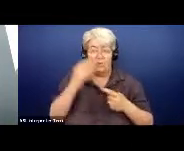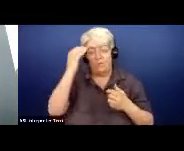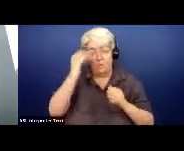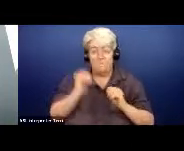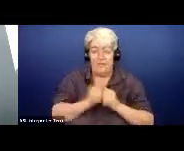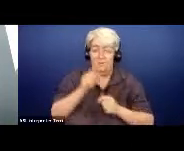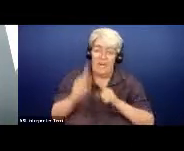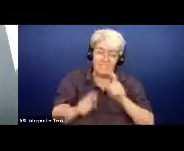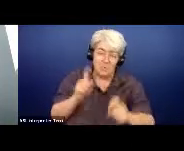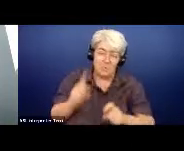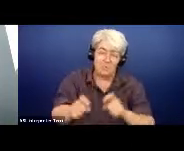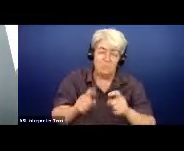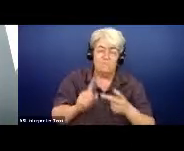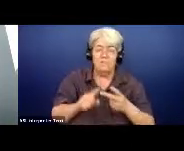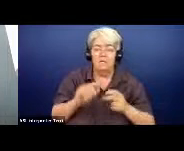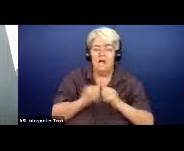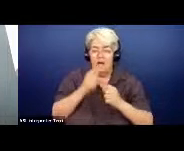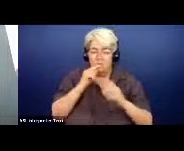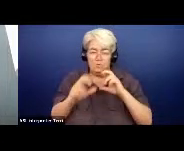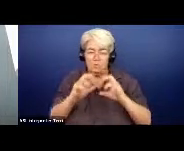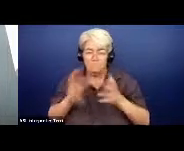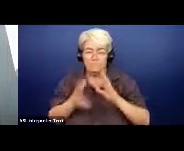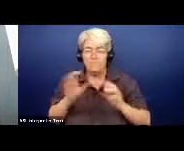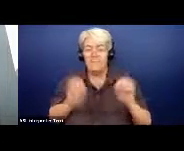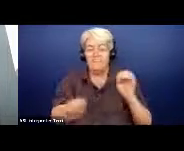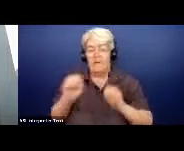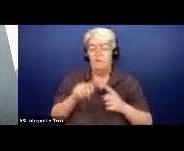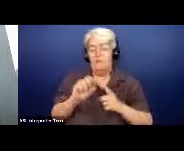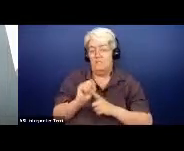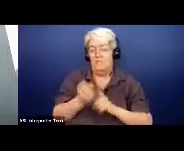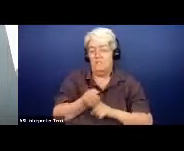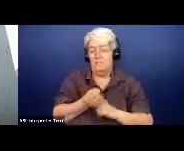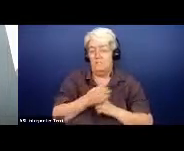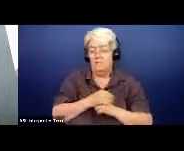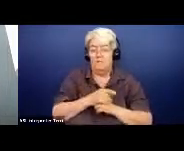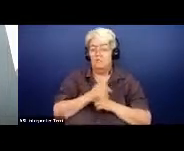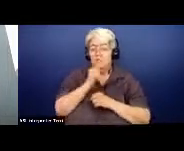kinds of questions and to evaluate the situation so they wouldn't be responding immediately